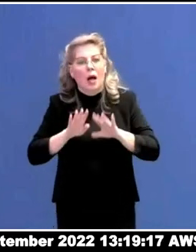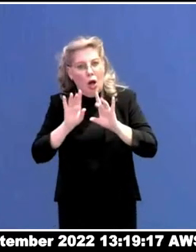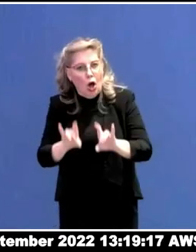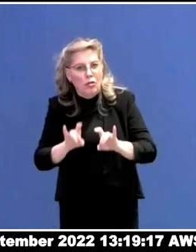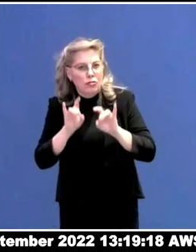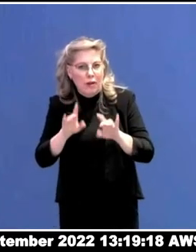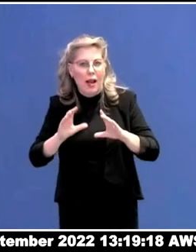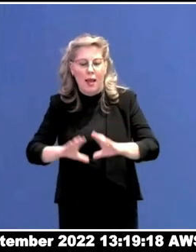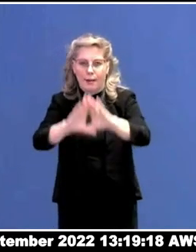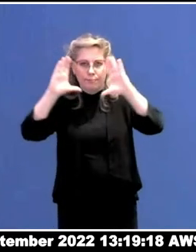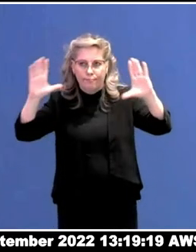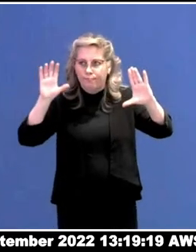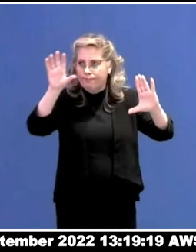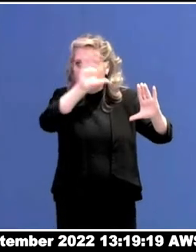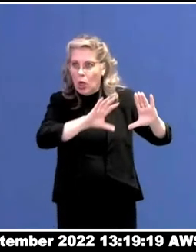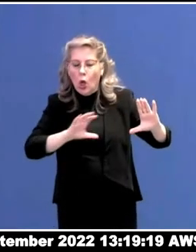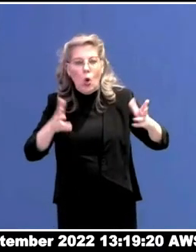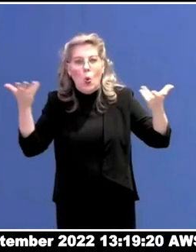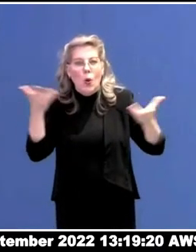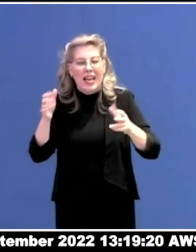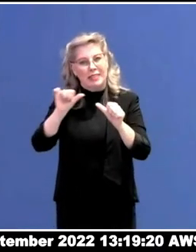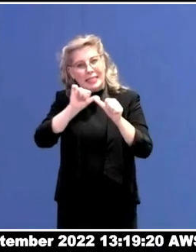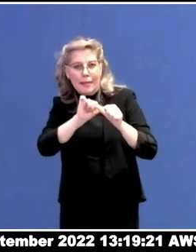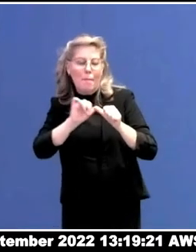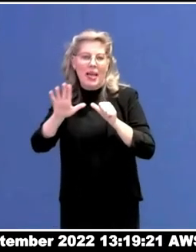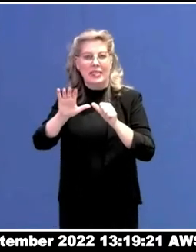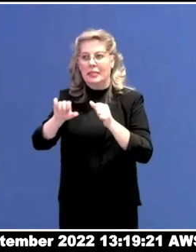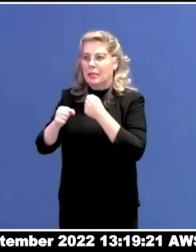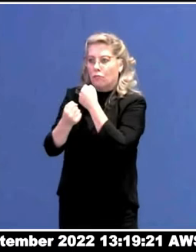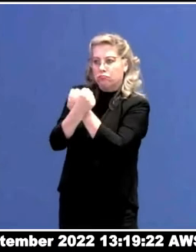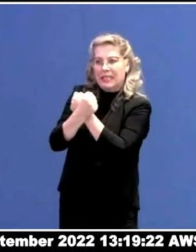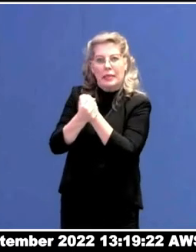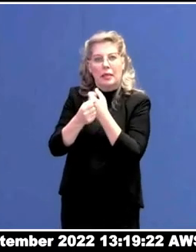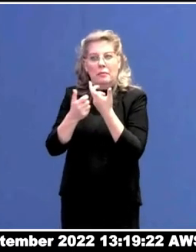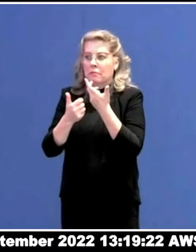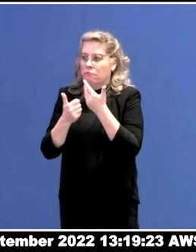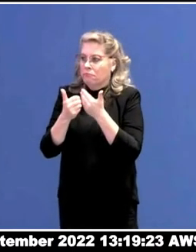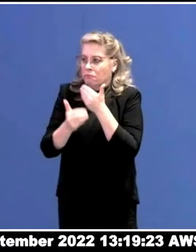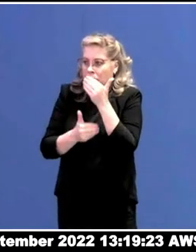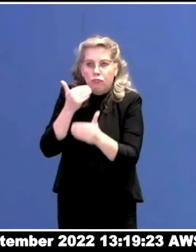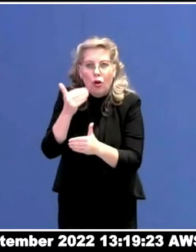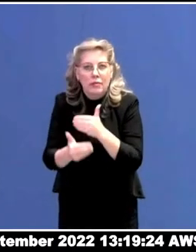of you advocate? Where is the best model in this country within our legal, social,